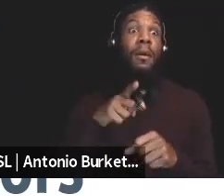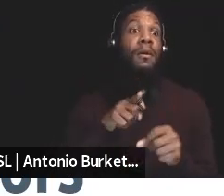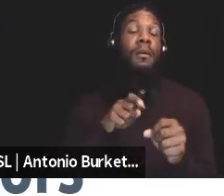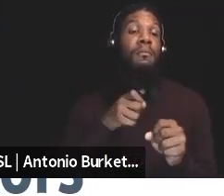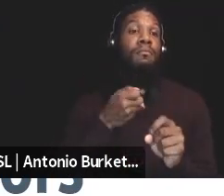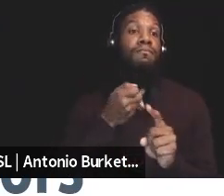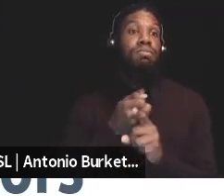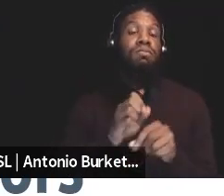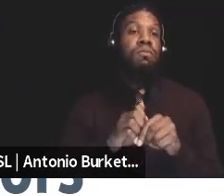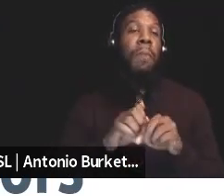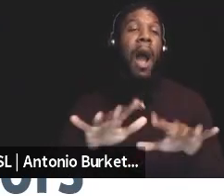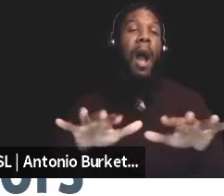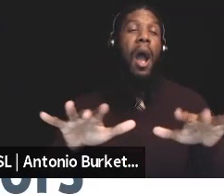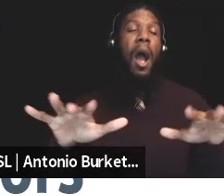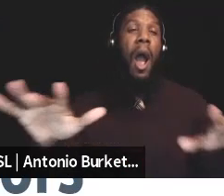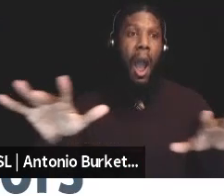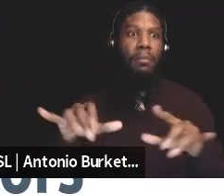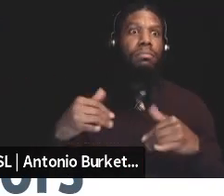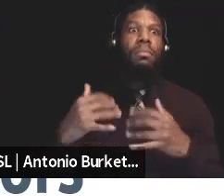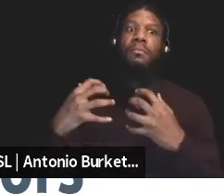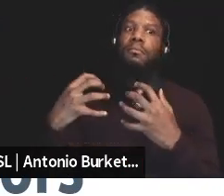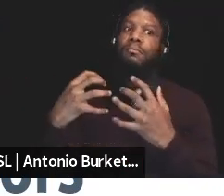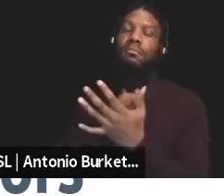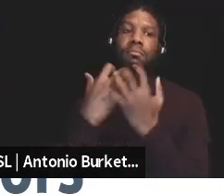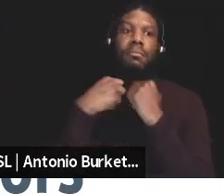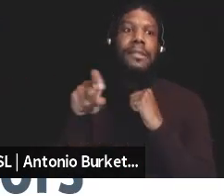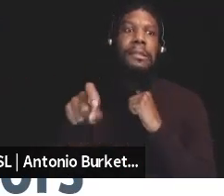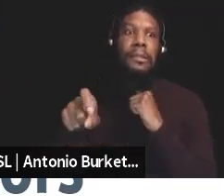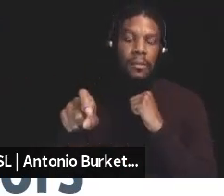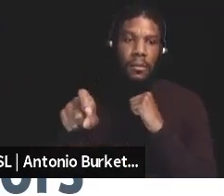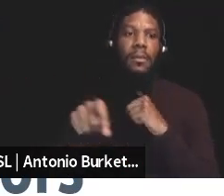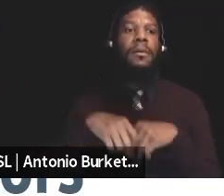when the pandemic started. First, our instructors have multiple places to process and connect